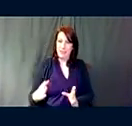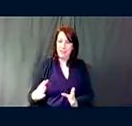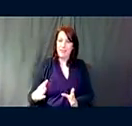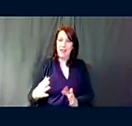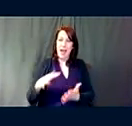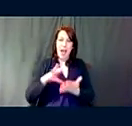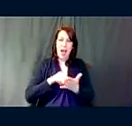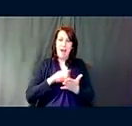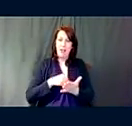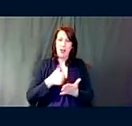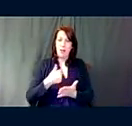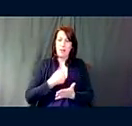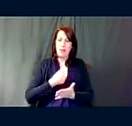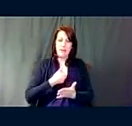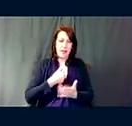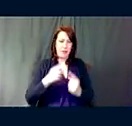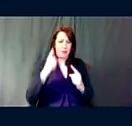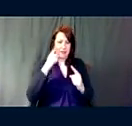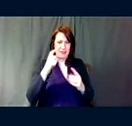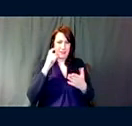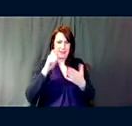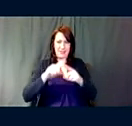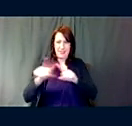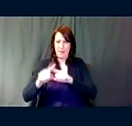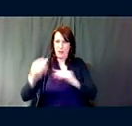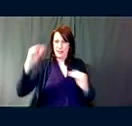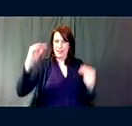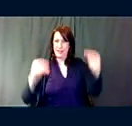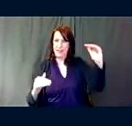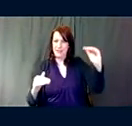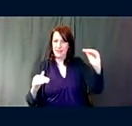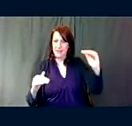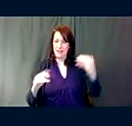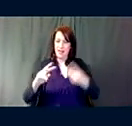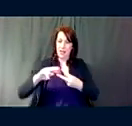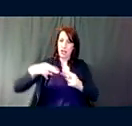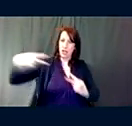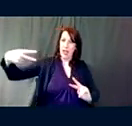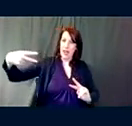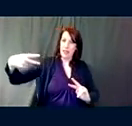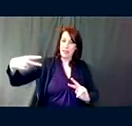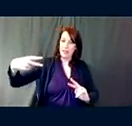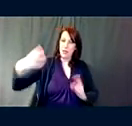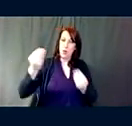AS A GENETICIST I'VE LEARNED EARLY ON IN MY STUDIES OF DISPARITIES THAT GENETICS IS